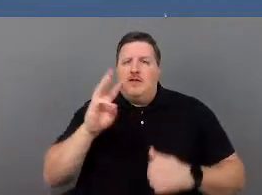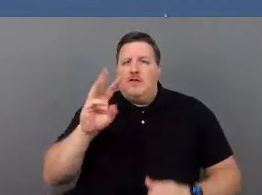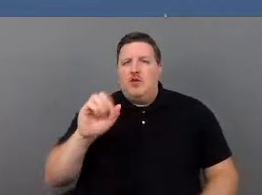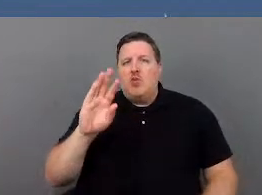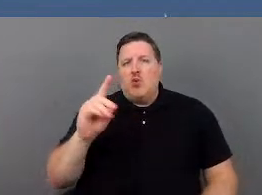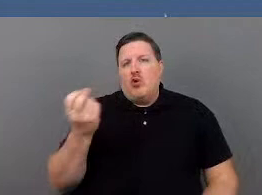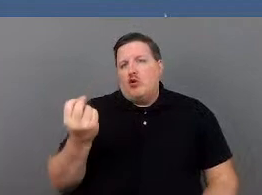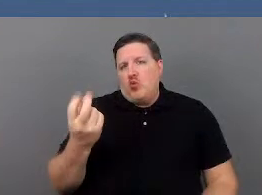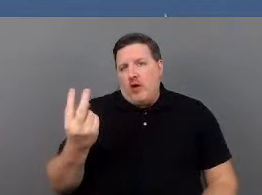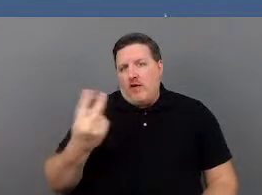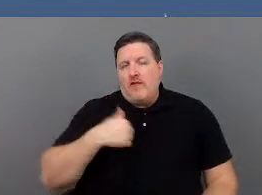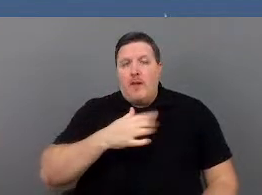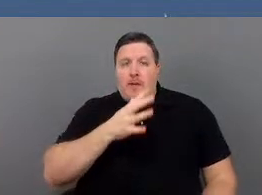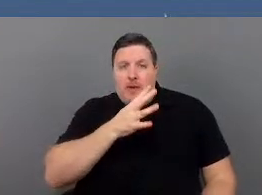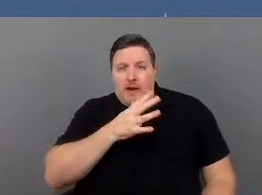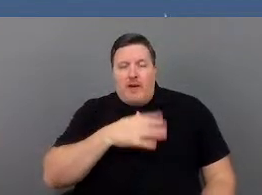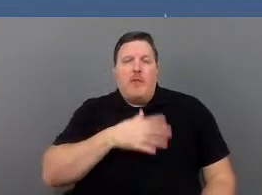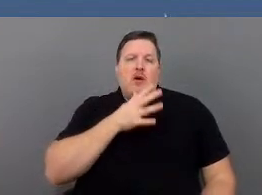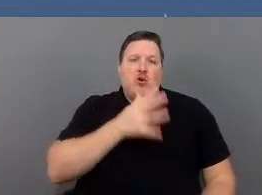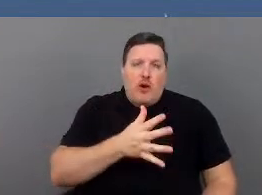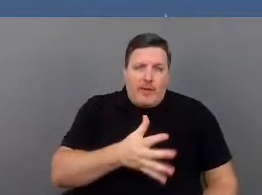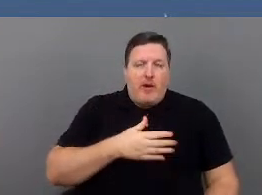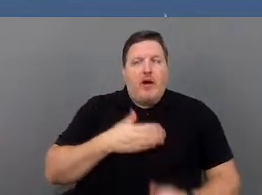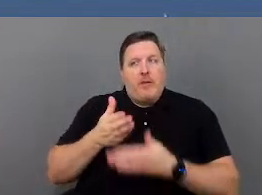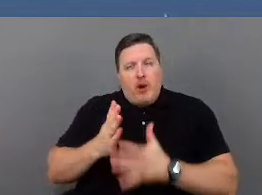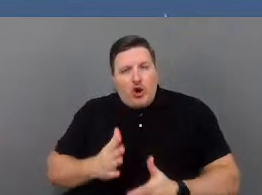I'M A MOM, A GRANDMA, A PARTNER, A NEIGHBOR, A LAWYER, AND I'VE LIVED IN MINNEAPOLIS SINCE 1977.